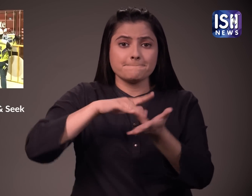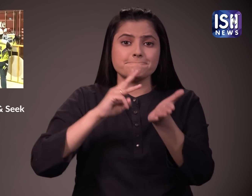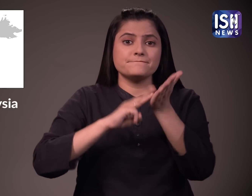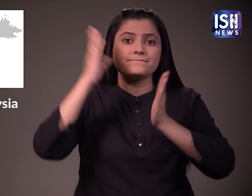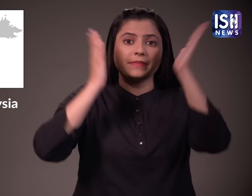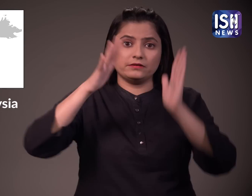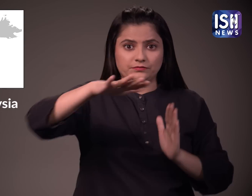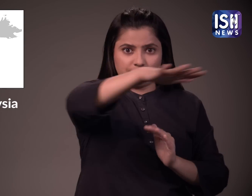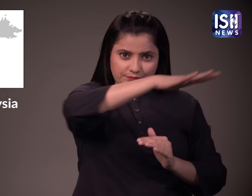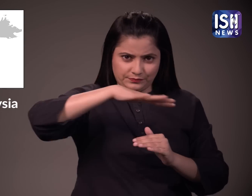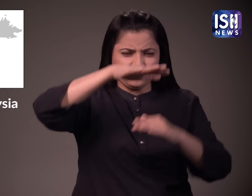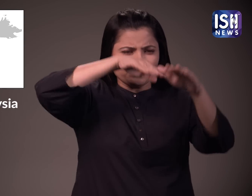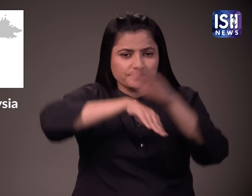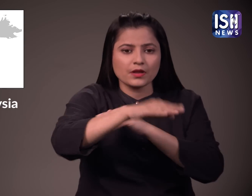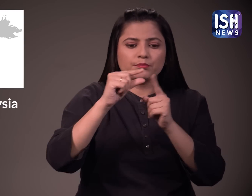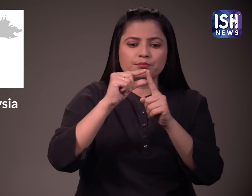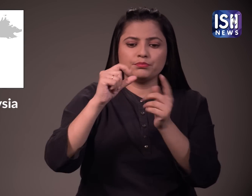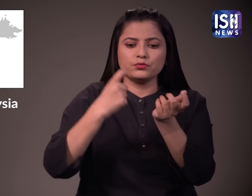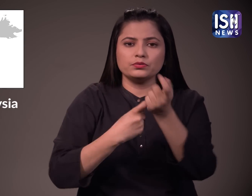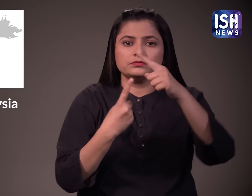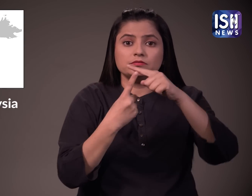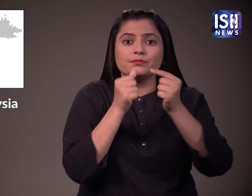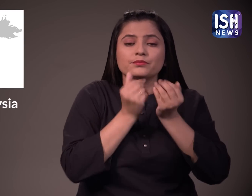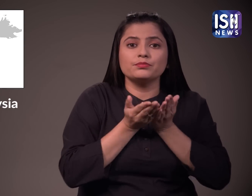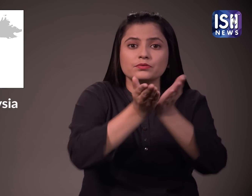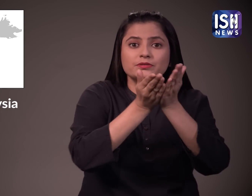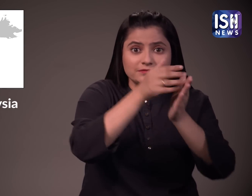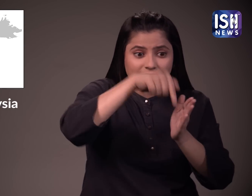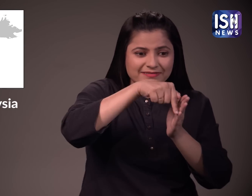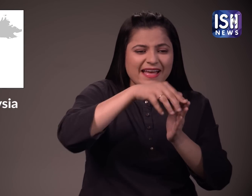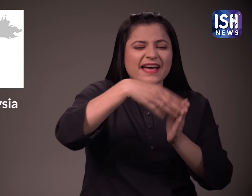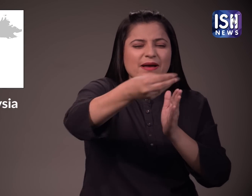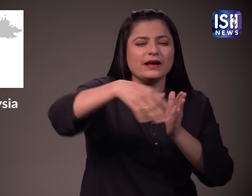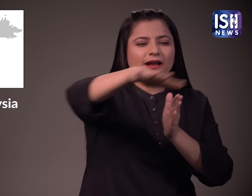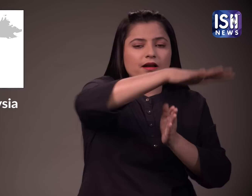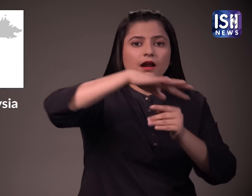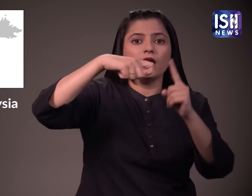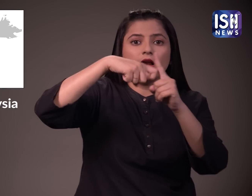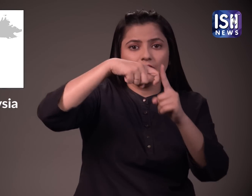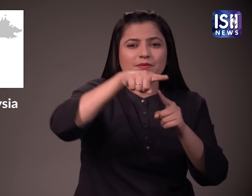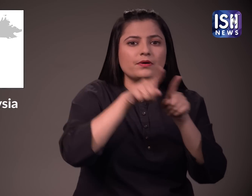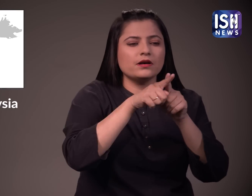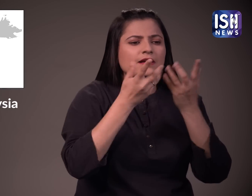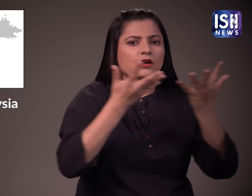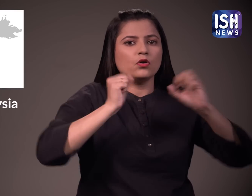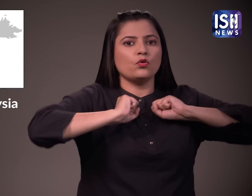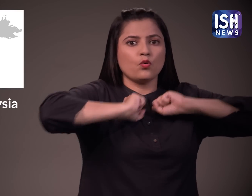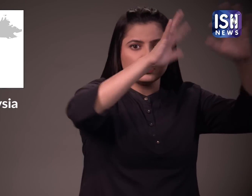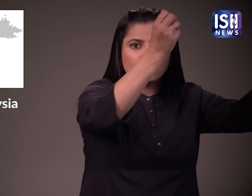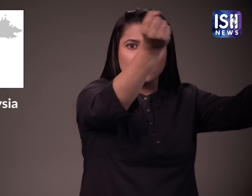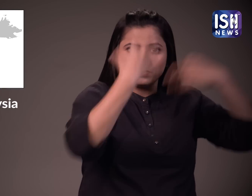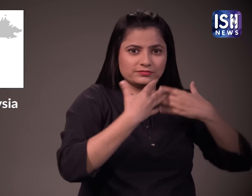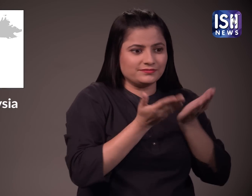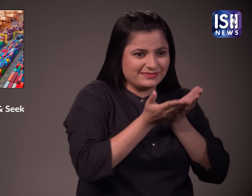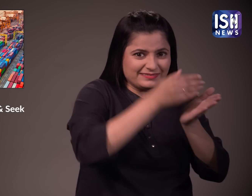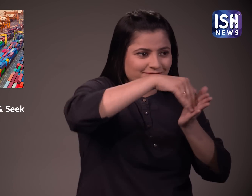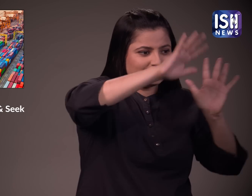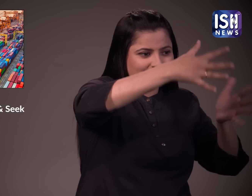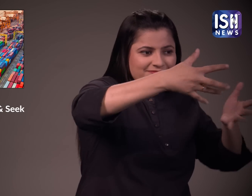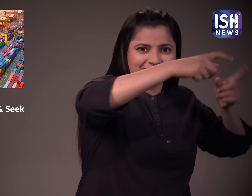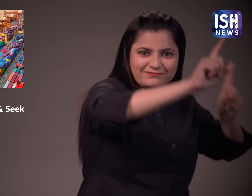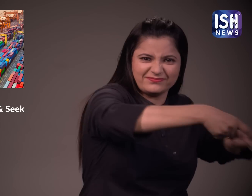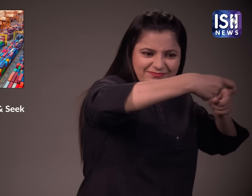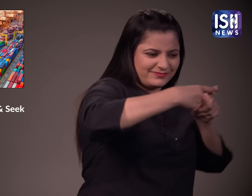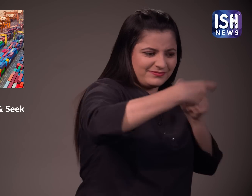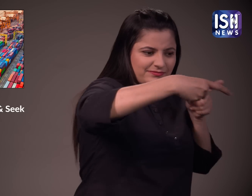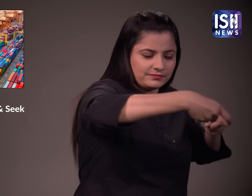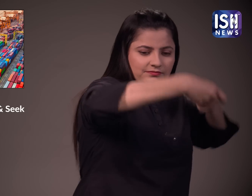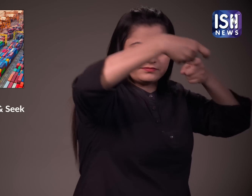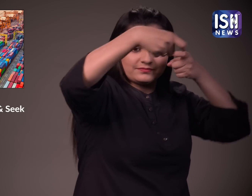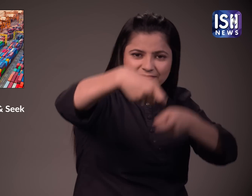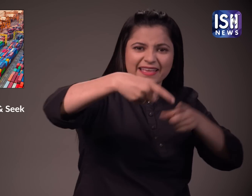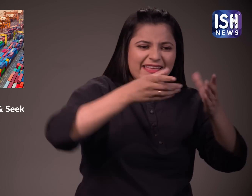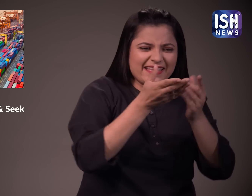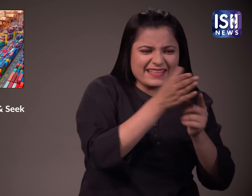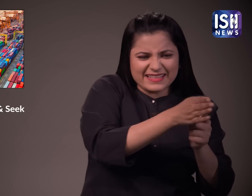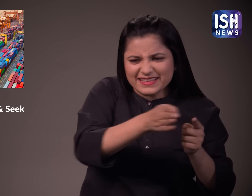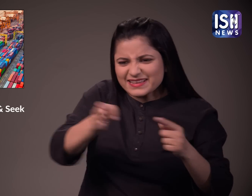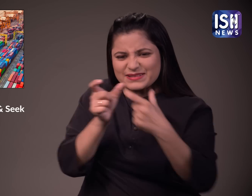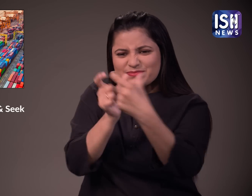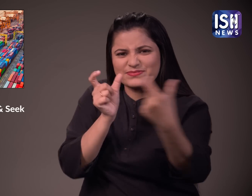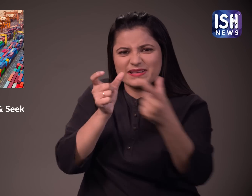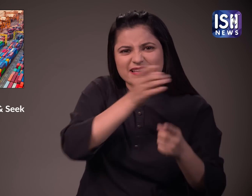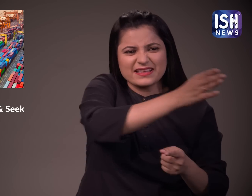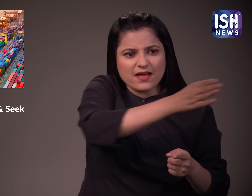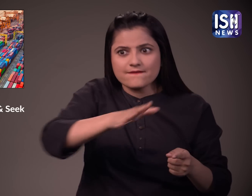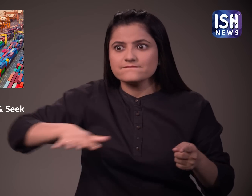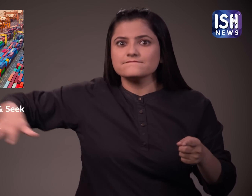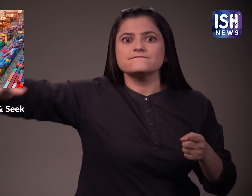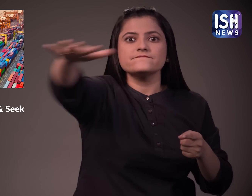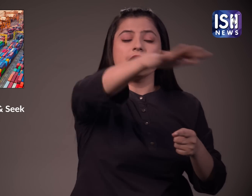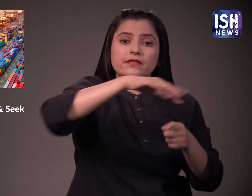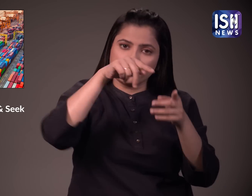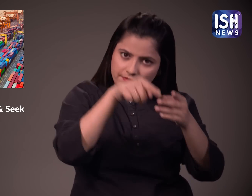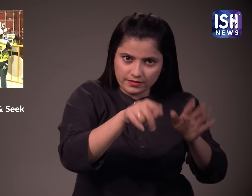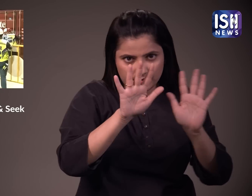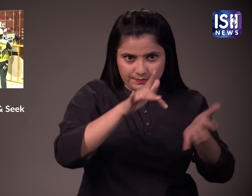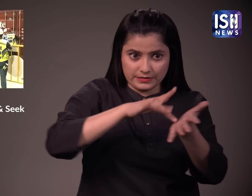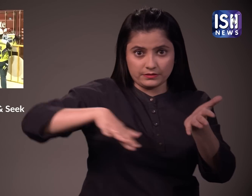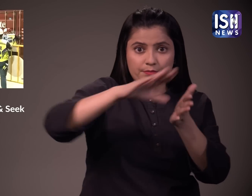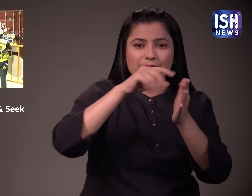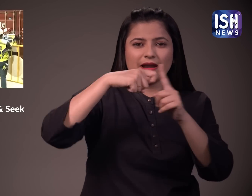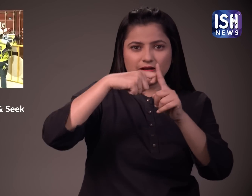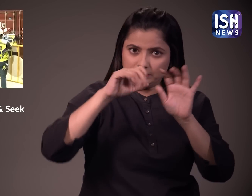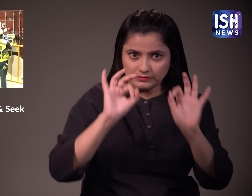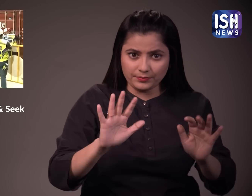In Malaysia's Port Klang there were a lot of shipping containers that had arrived by ships.